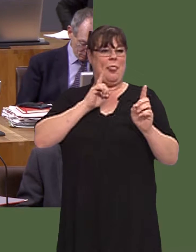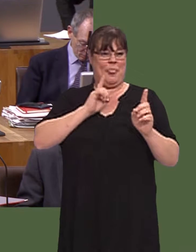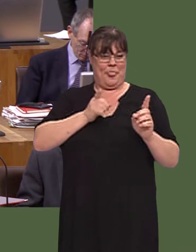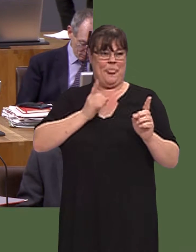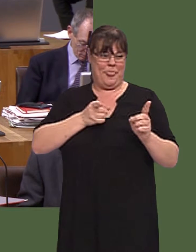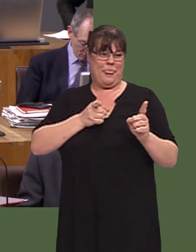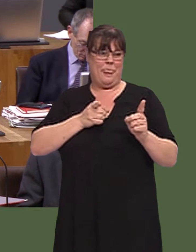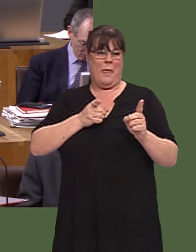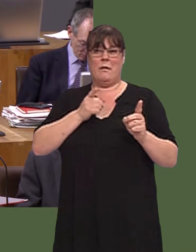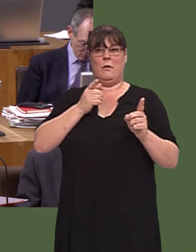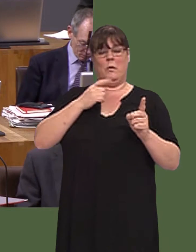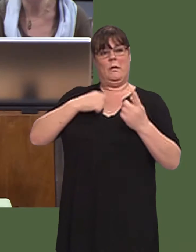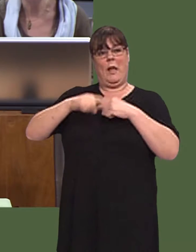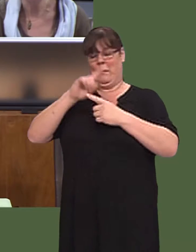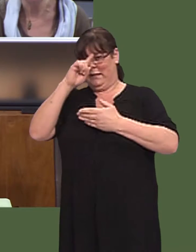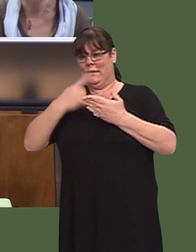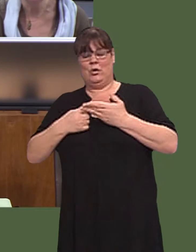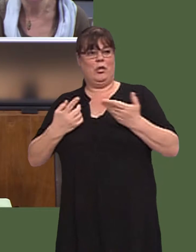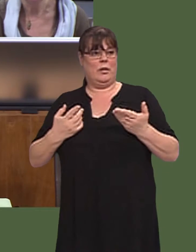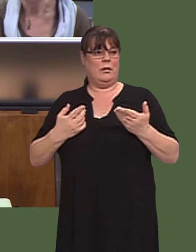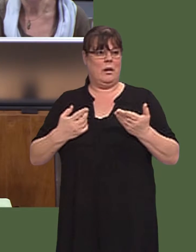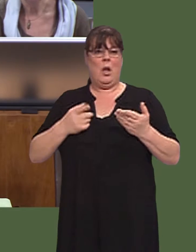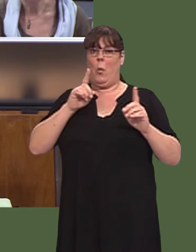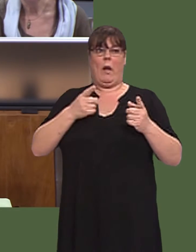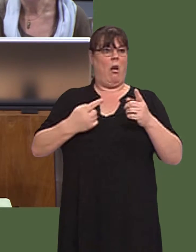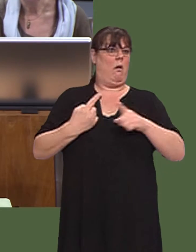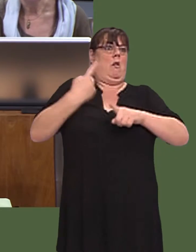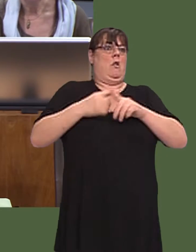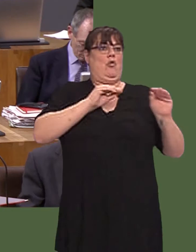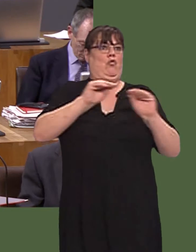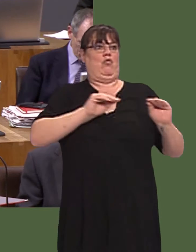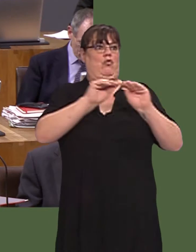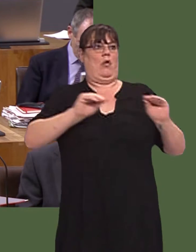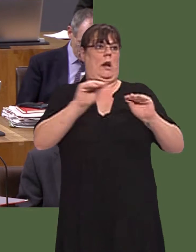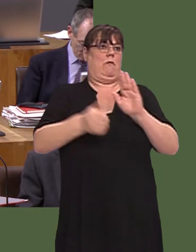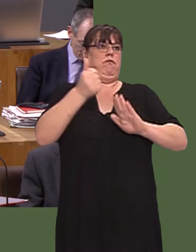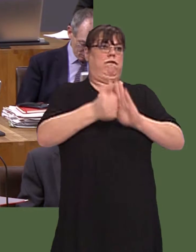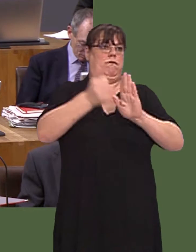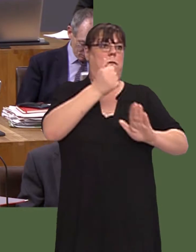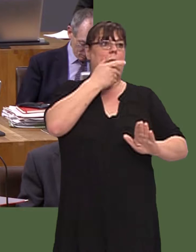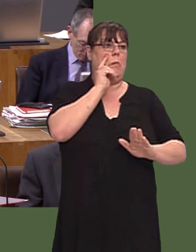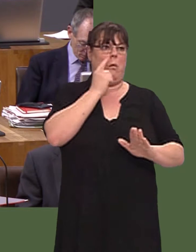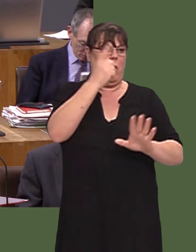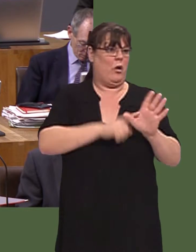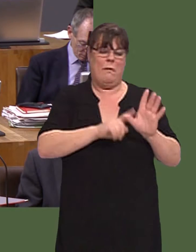Carwyn Jones: And that was the judgment that we took. Itís not possible suddenly to train and have a pool of skilled people in a very short space of time.